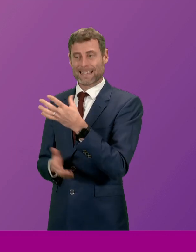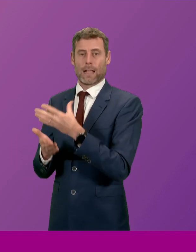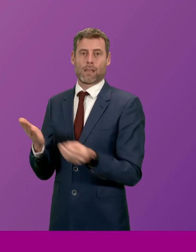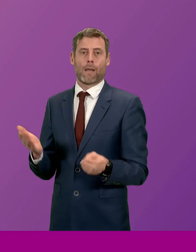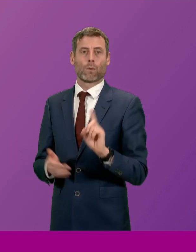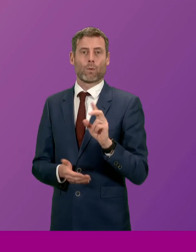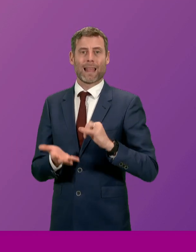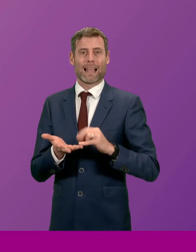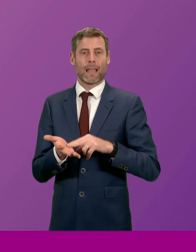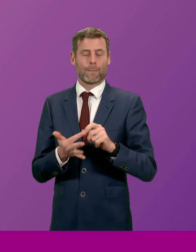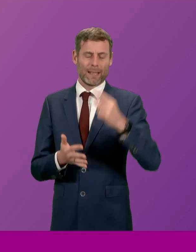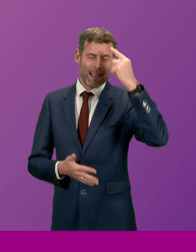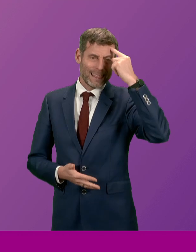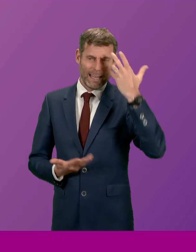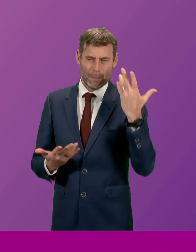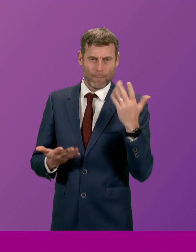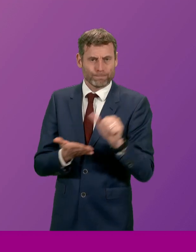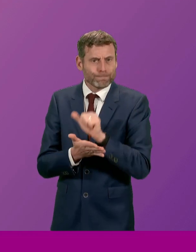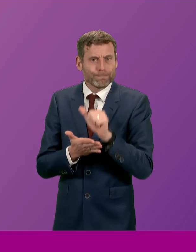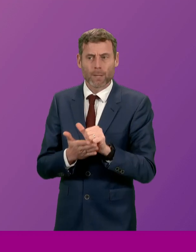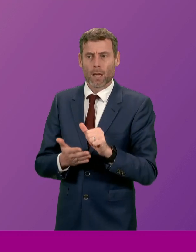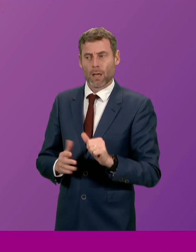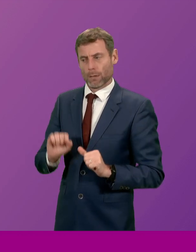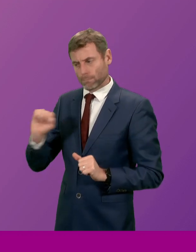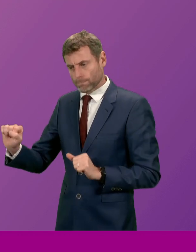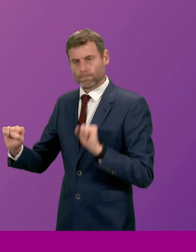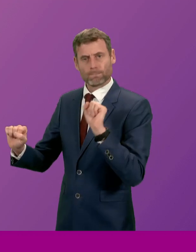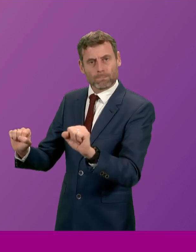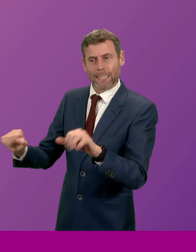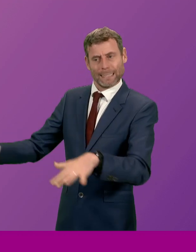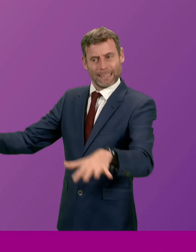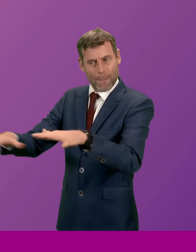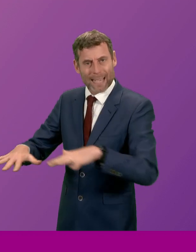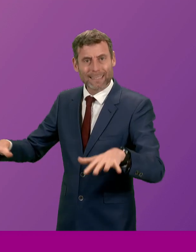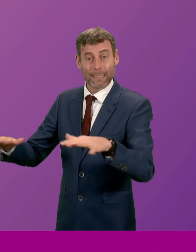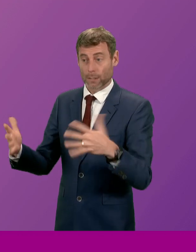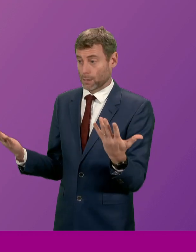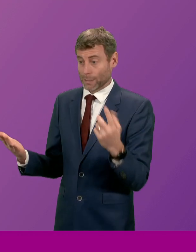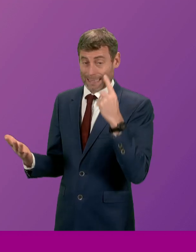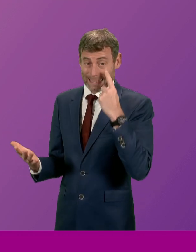well and truly infected Scotland’s public bodies. The lack of single-sex facilities